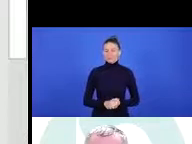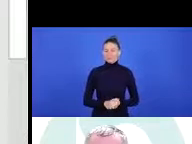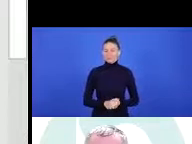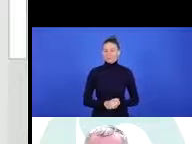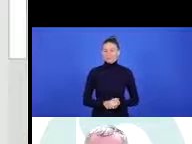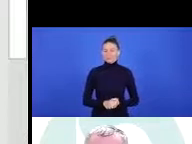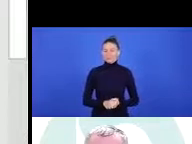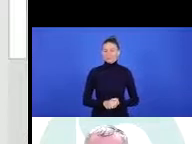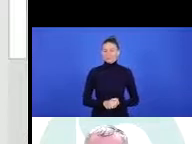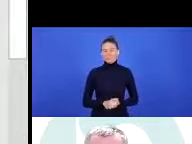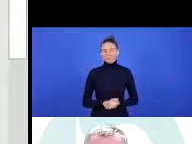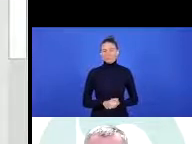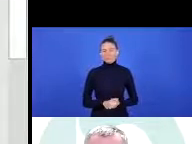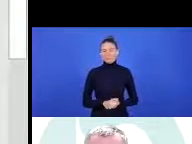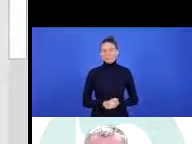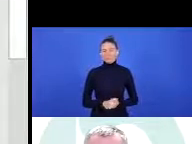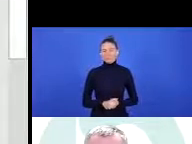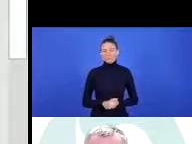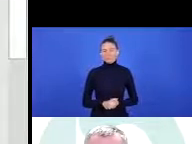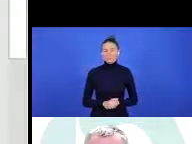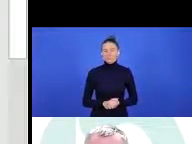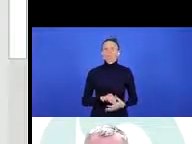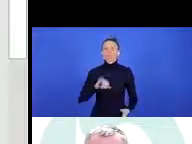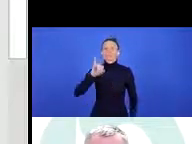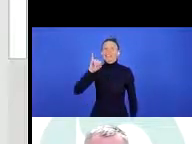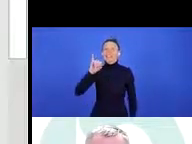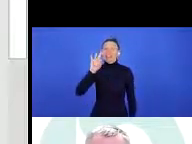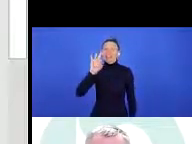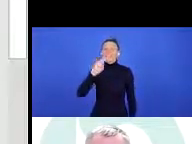implants.